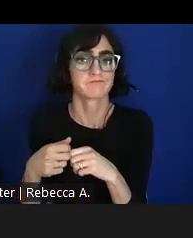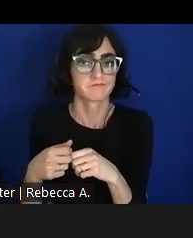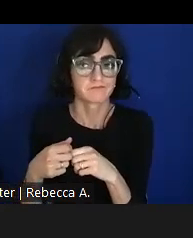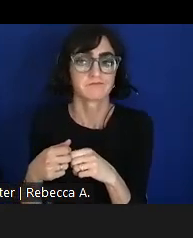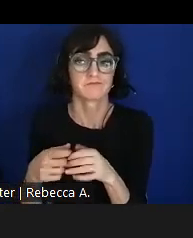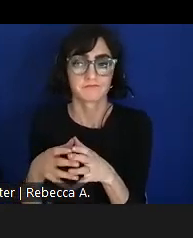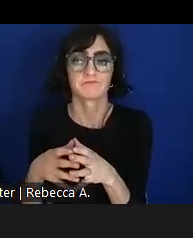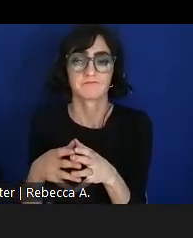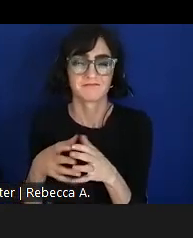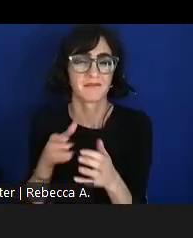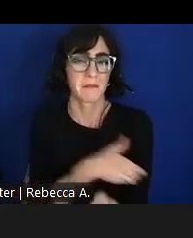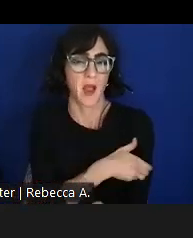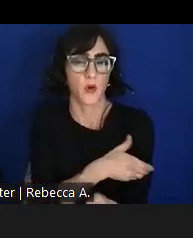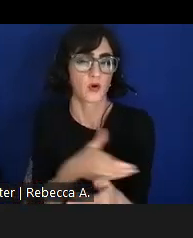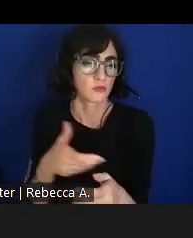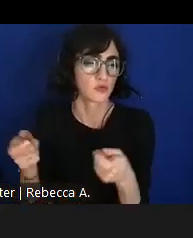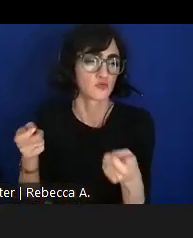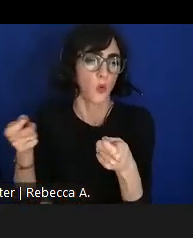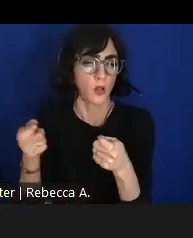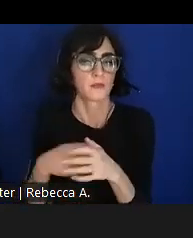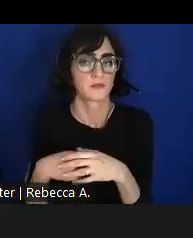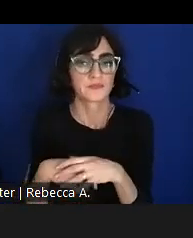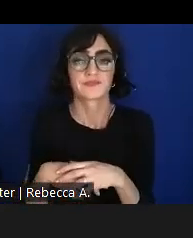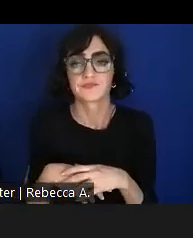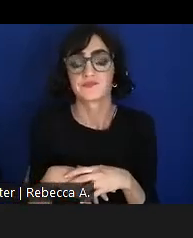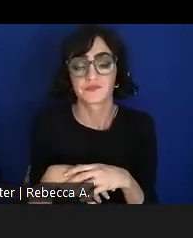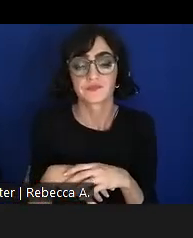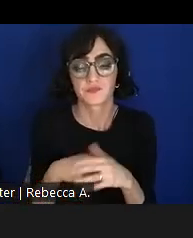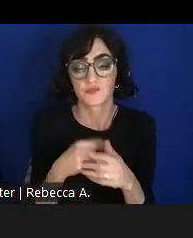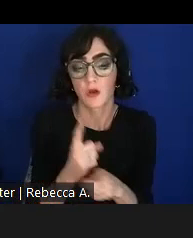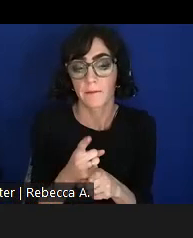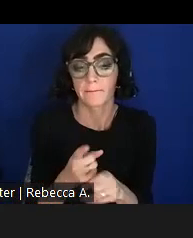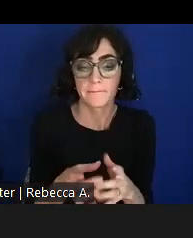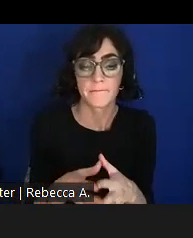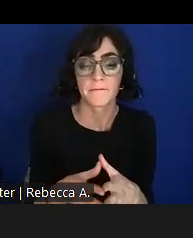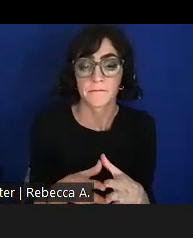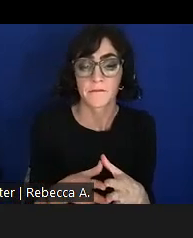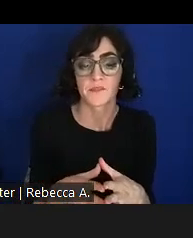that power and control over their partner yeah